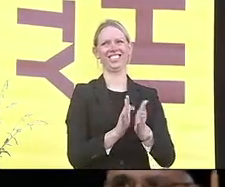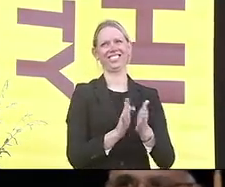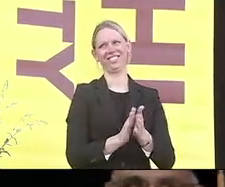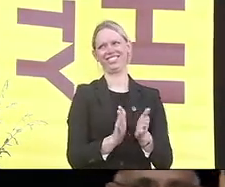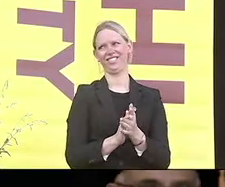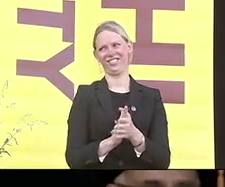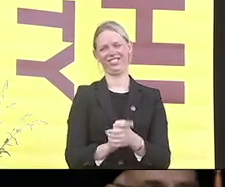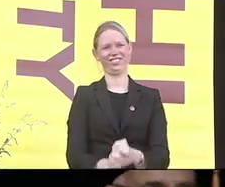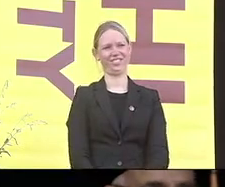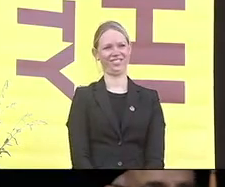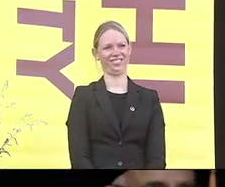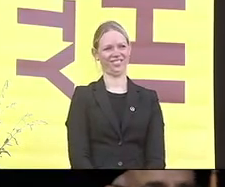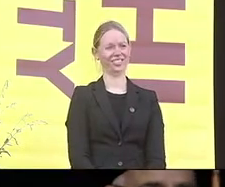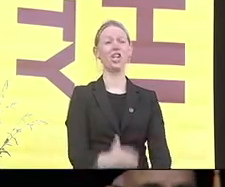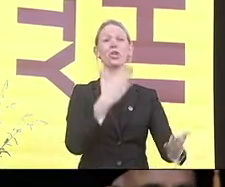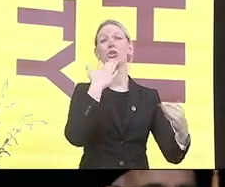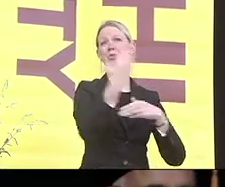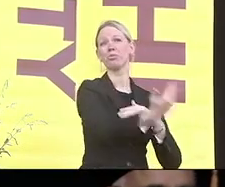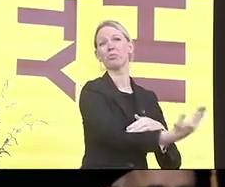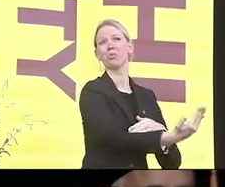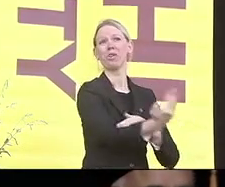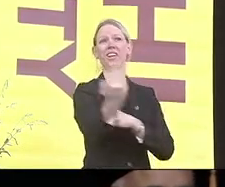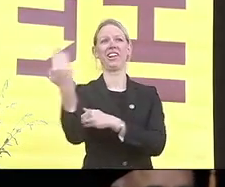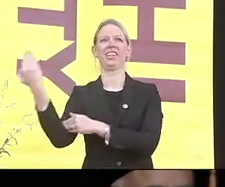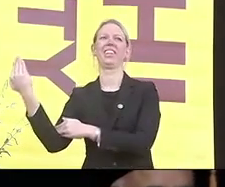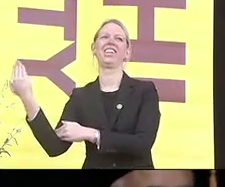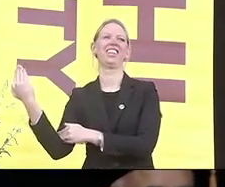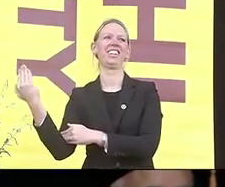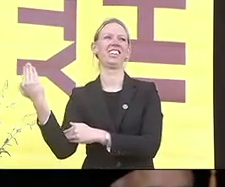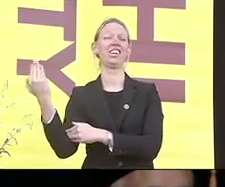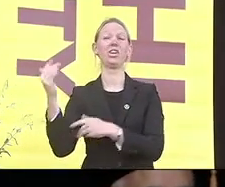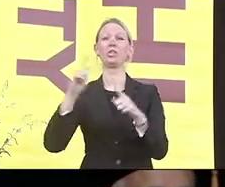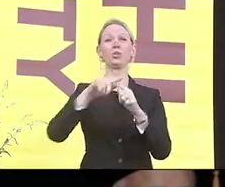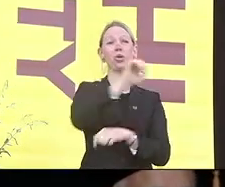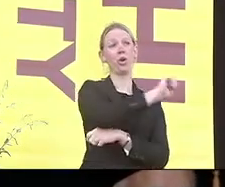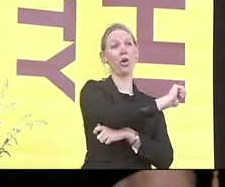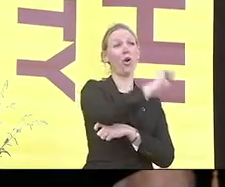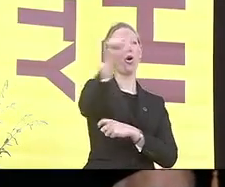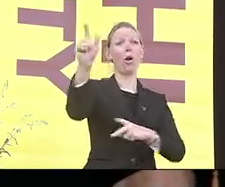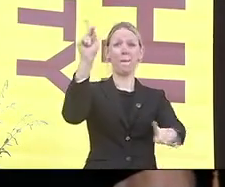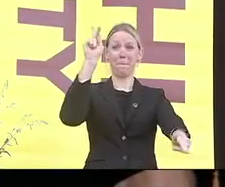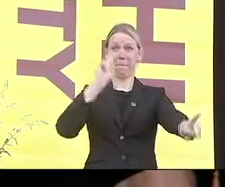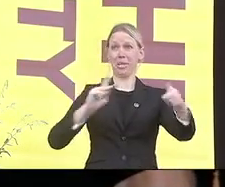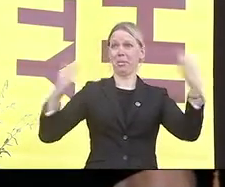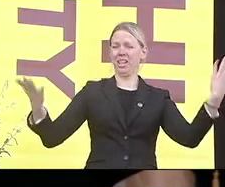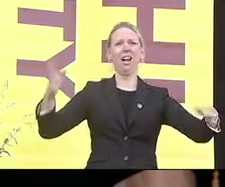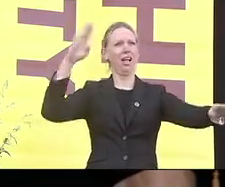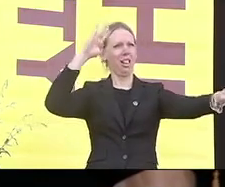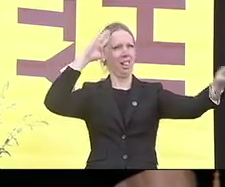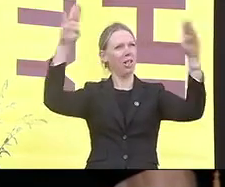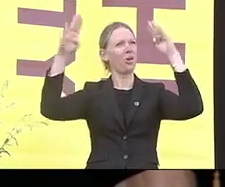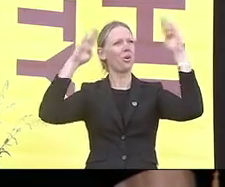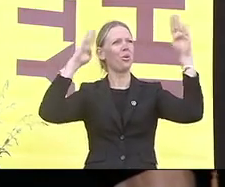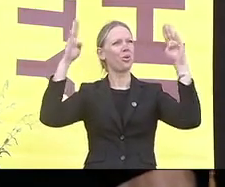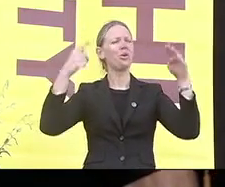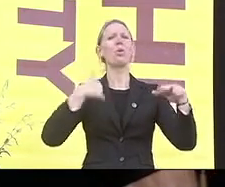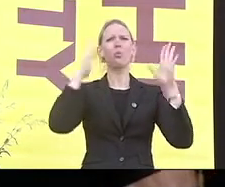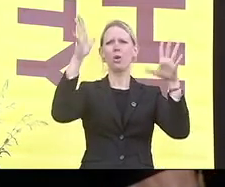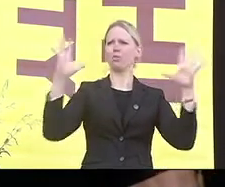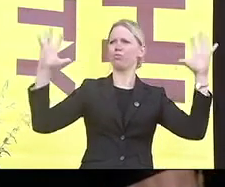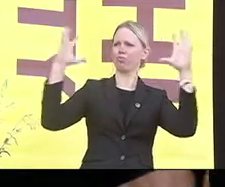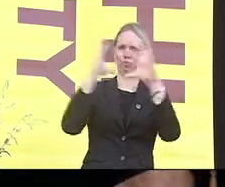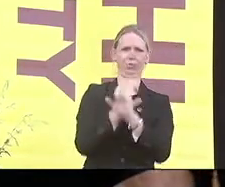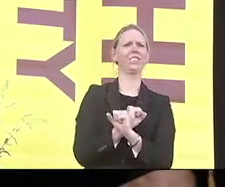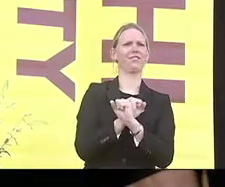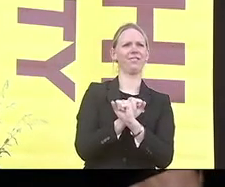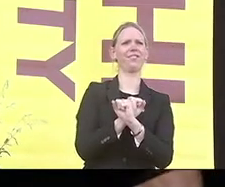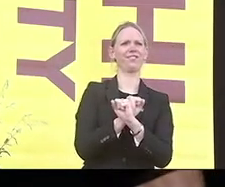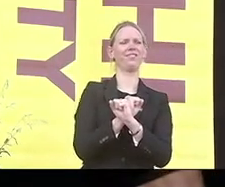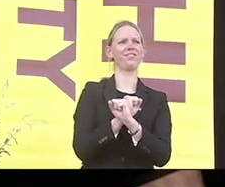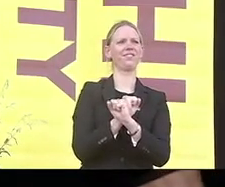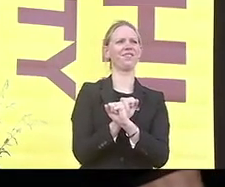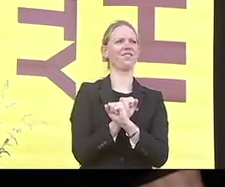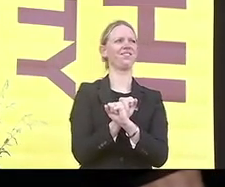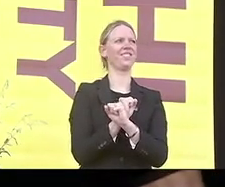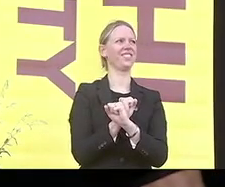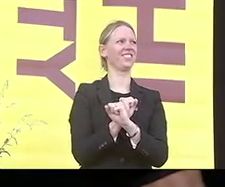Good Morning to all people assembled here greetings. I'm going to be brief. To